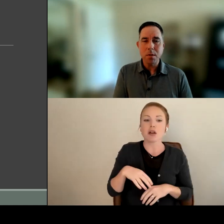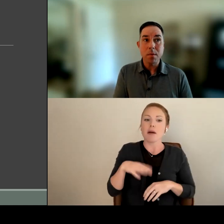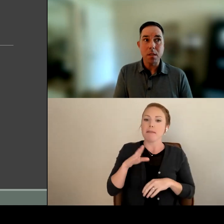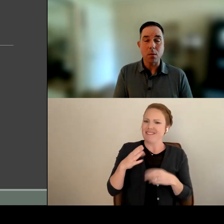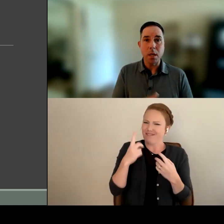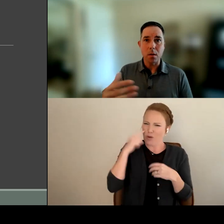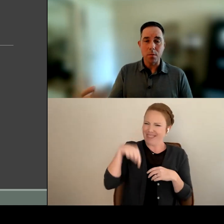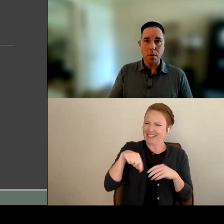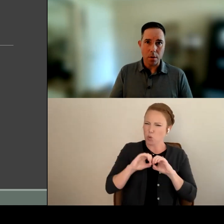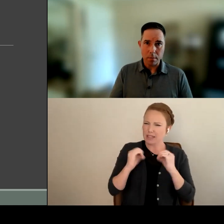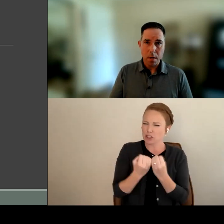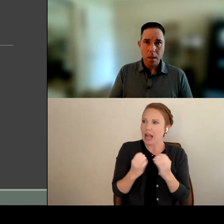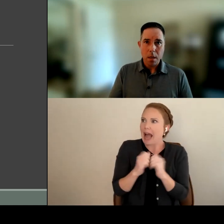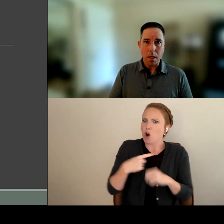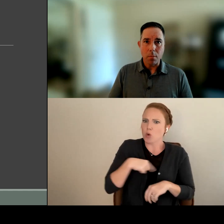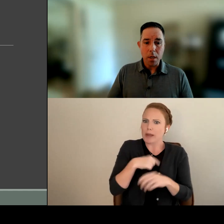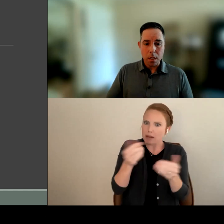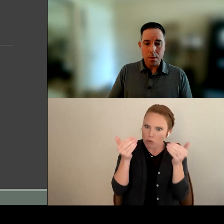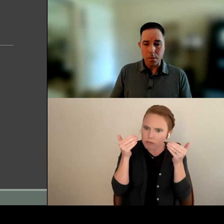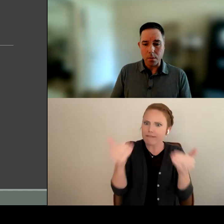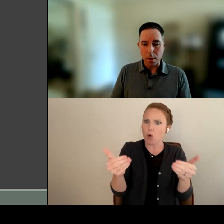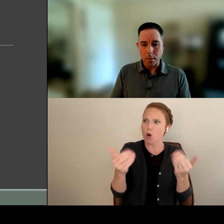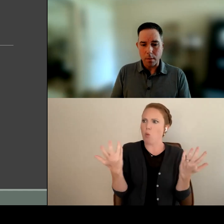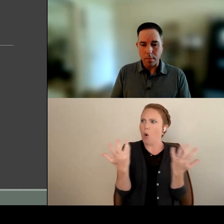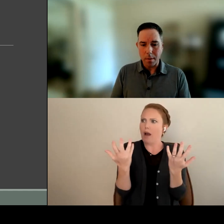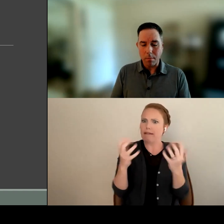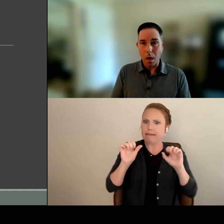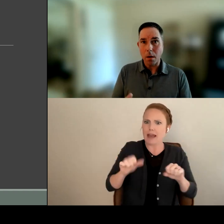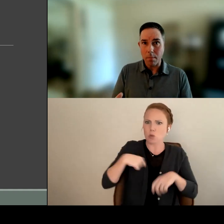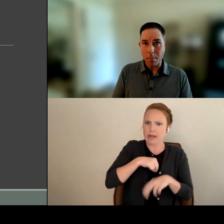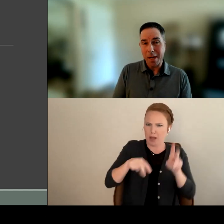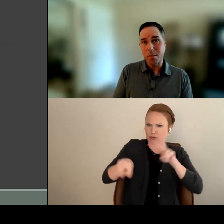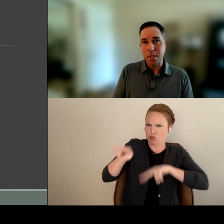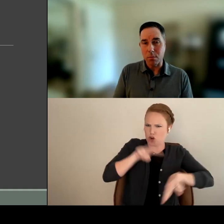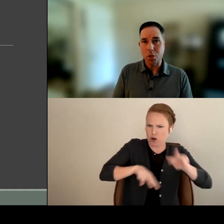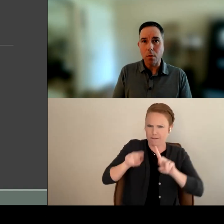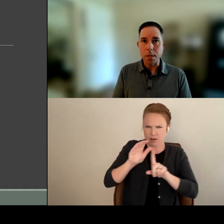What are some things that we can observe and bring into a model and matrix that will show us